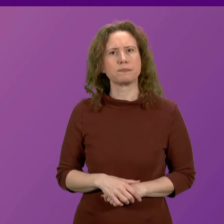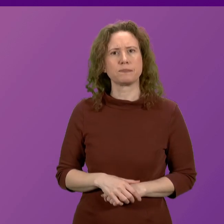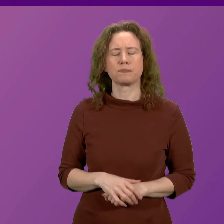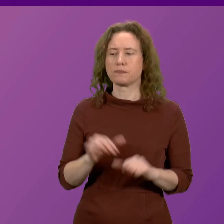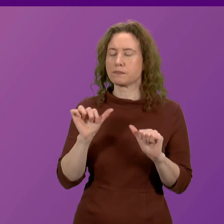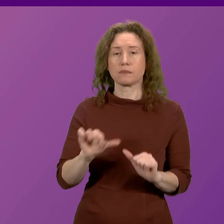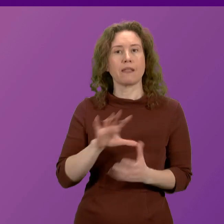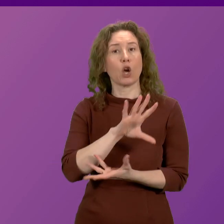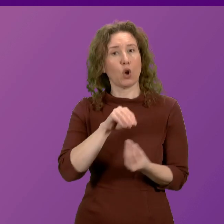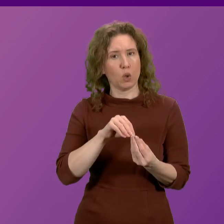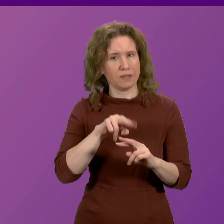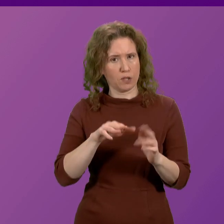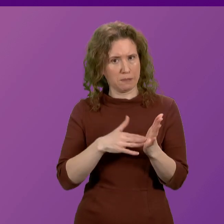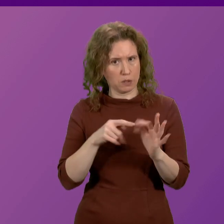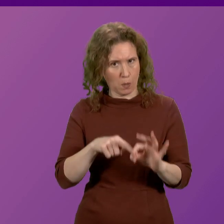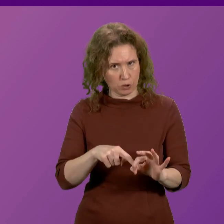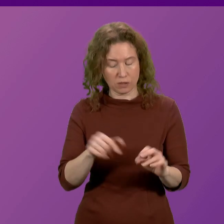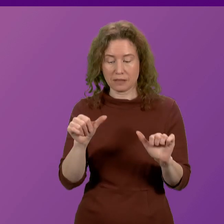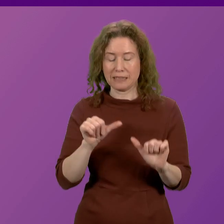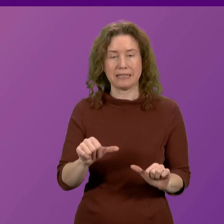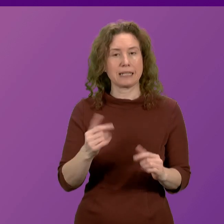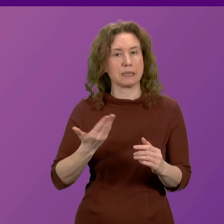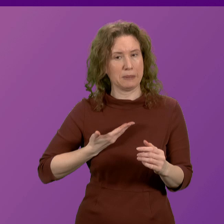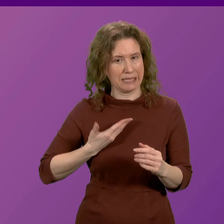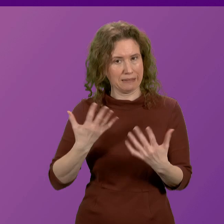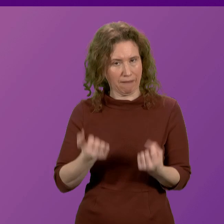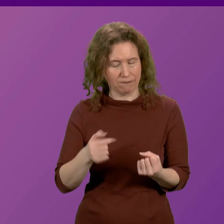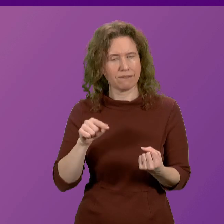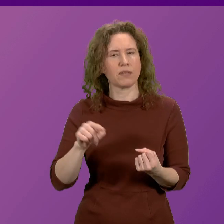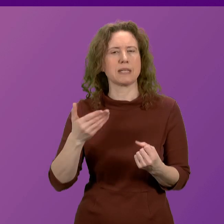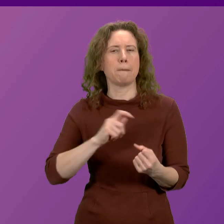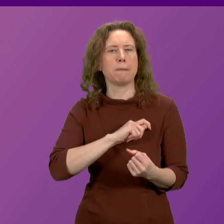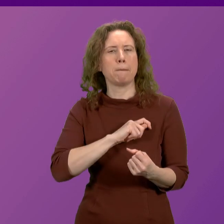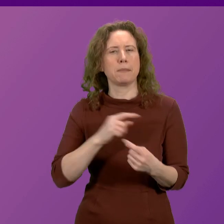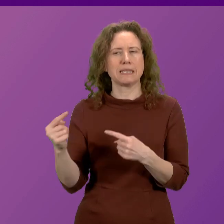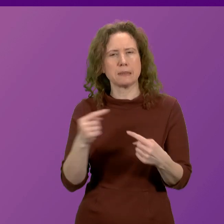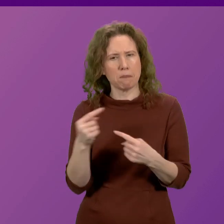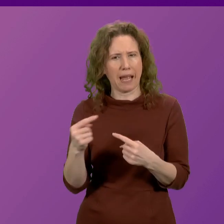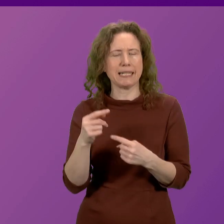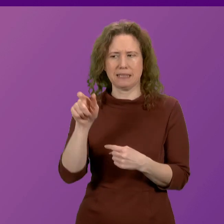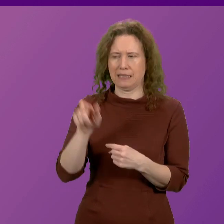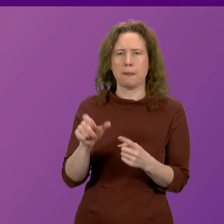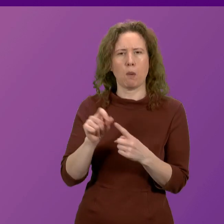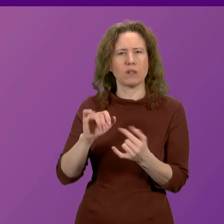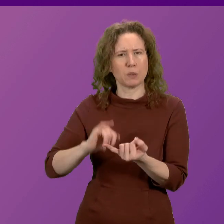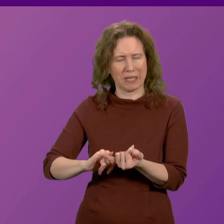That concludes First Minister’s question time. There will be a